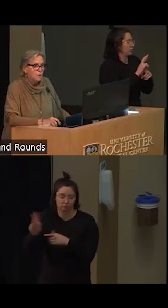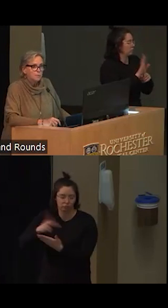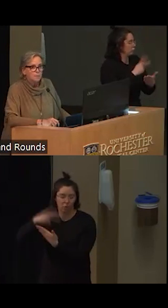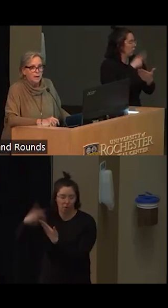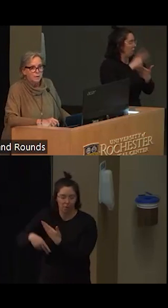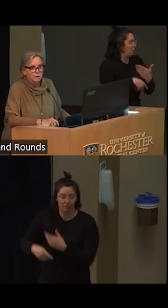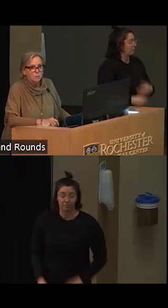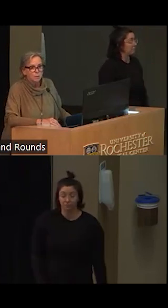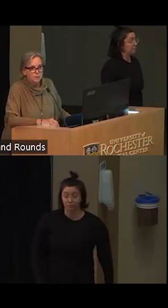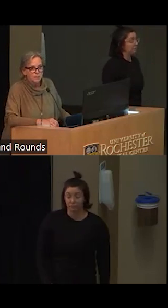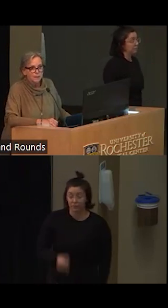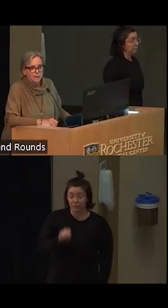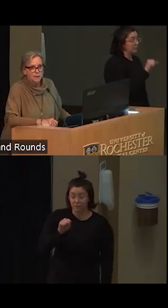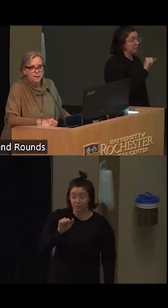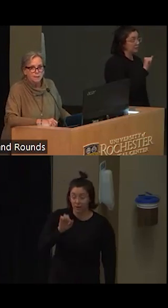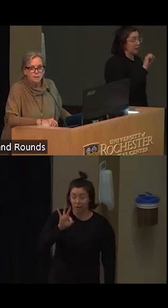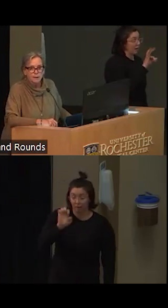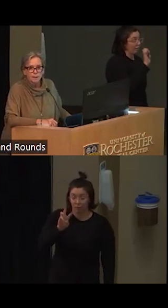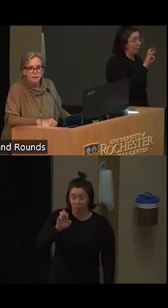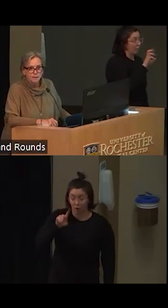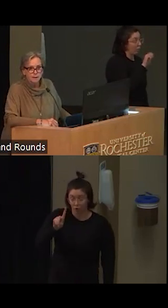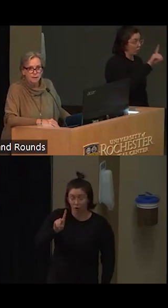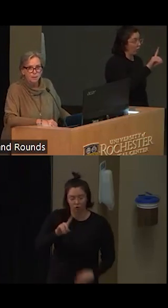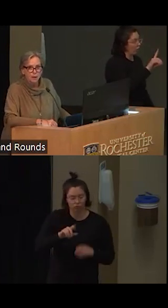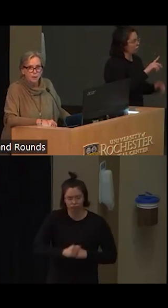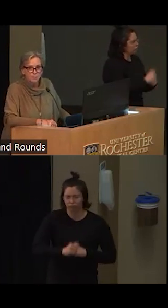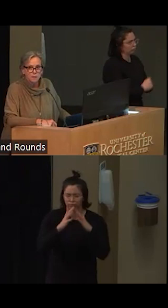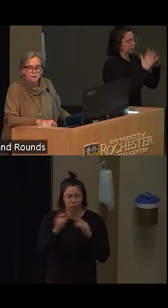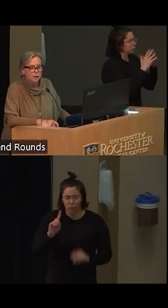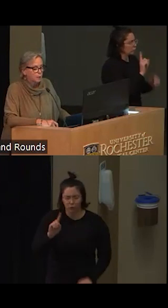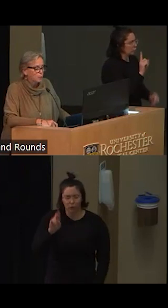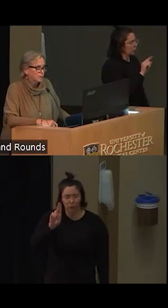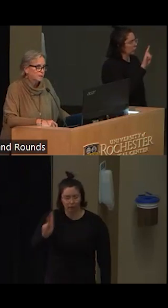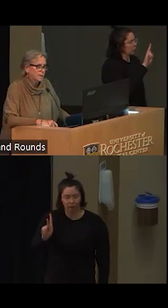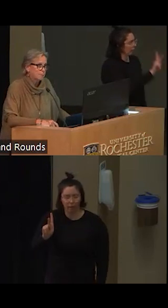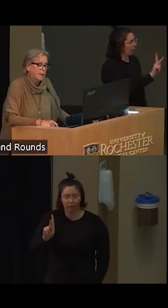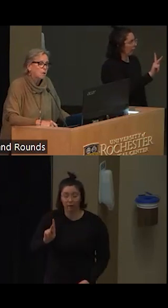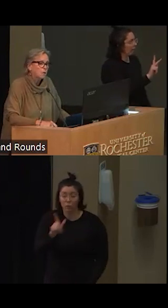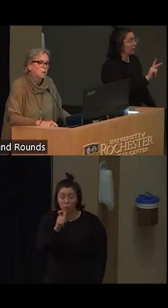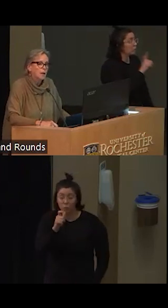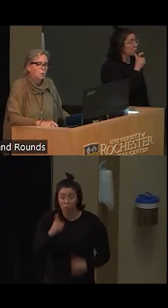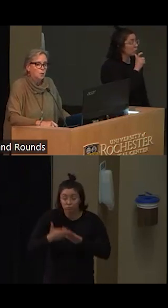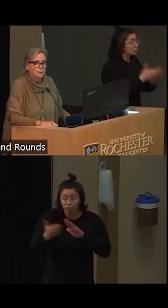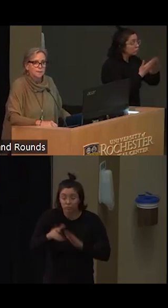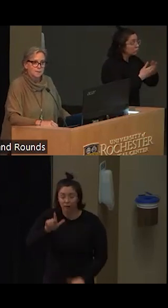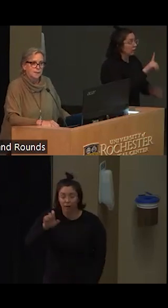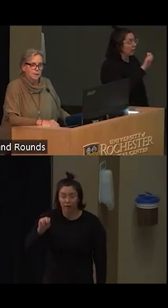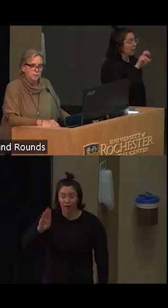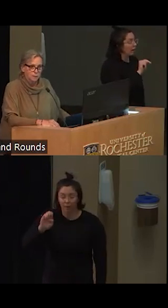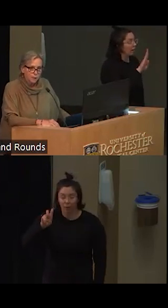Ward model originated in the United Kingdom the main developer was Len Bowers who is a psychiatric